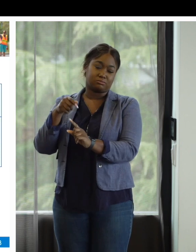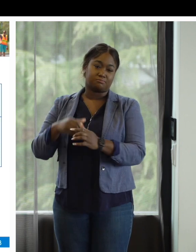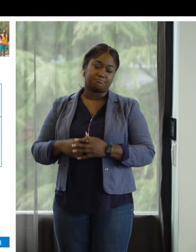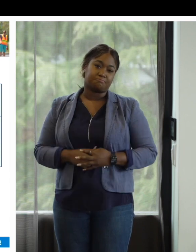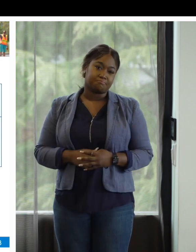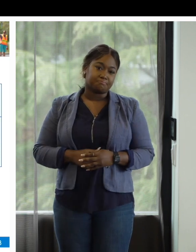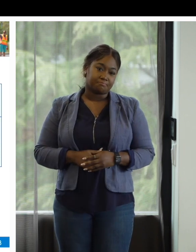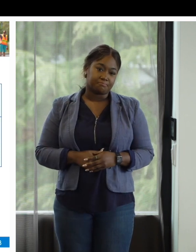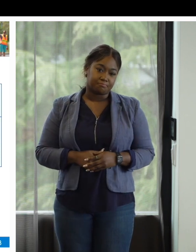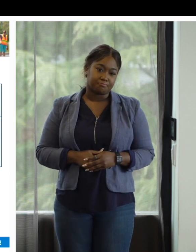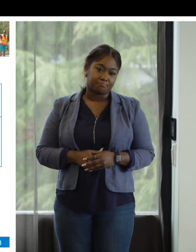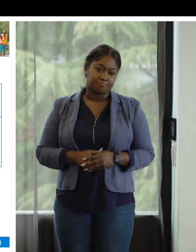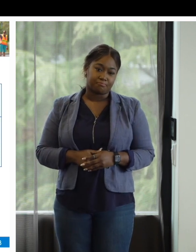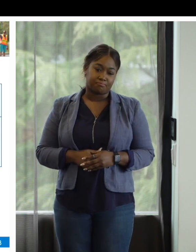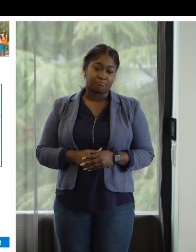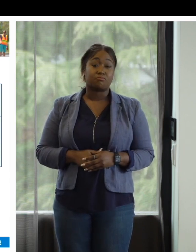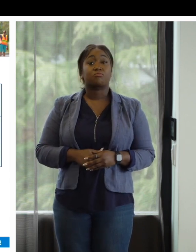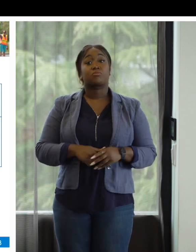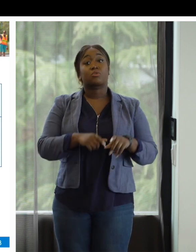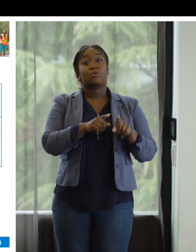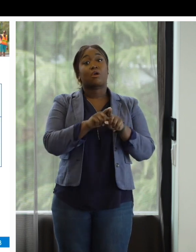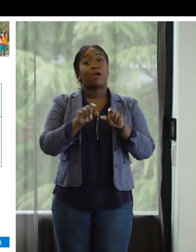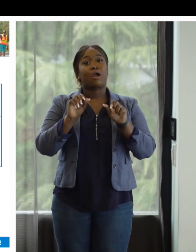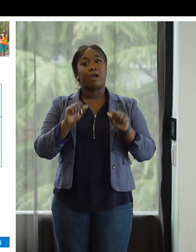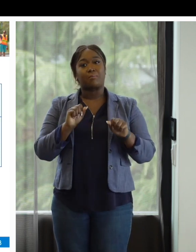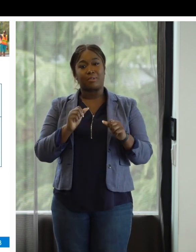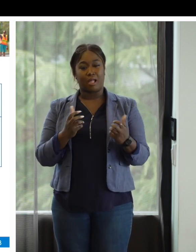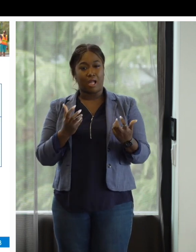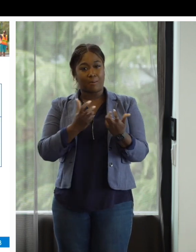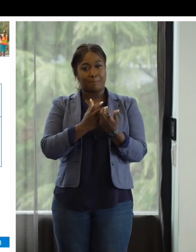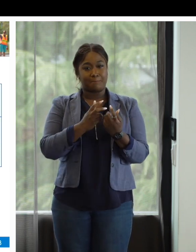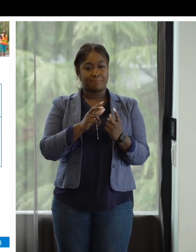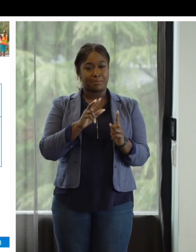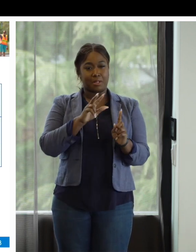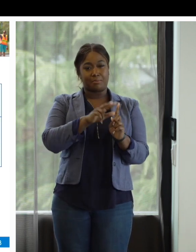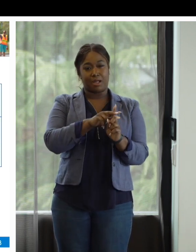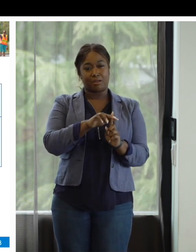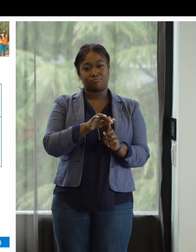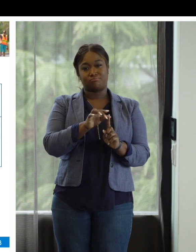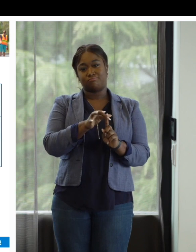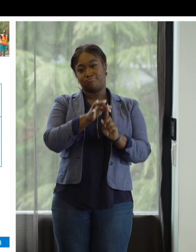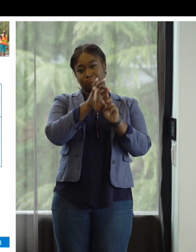end systems end users for end uses and so this document